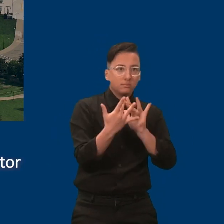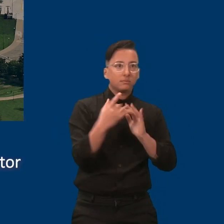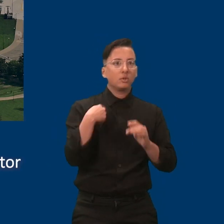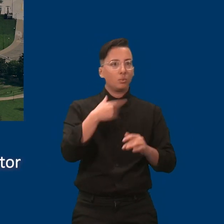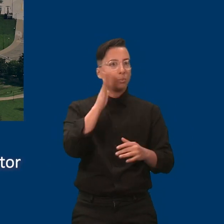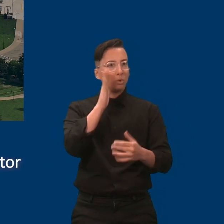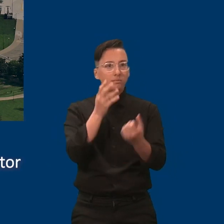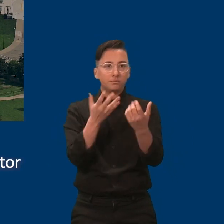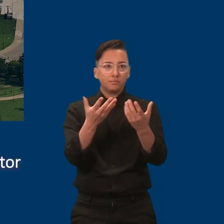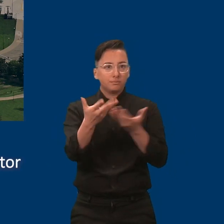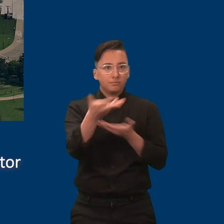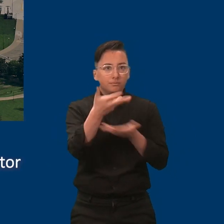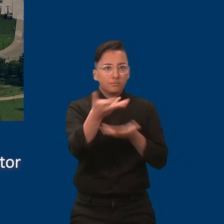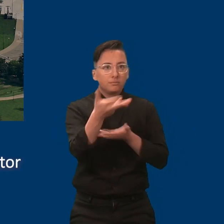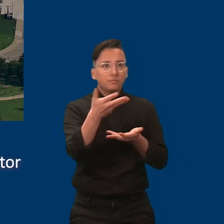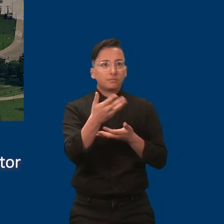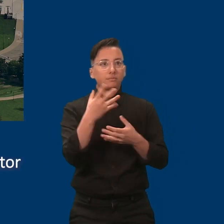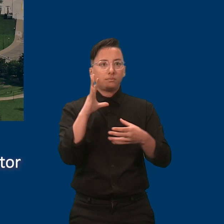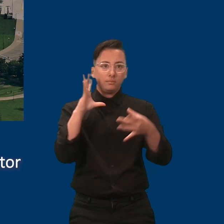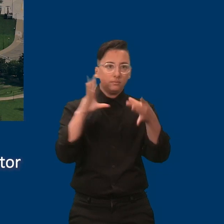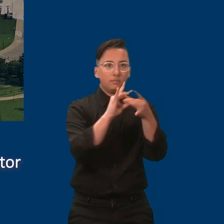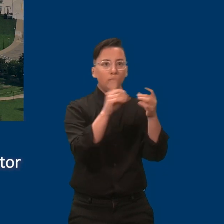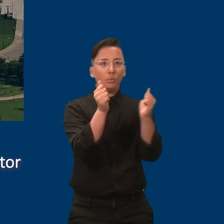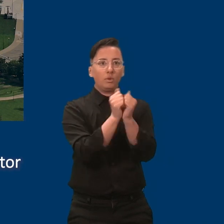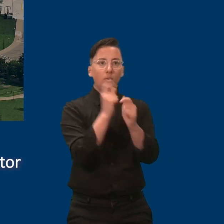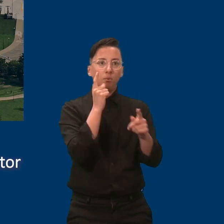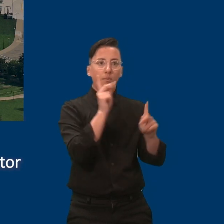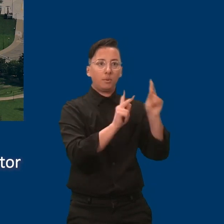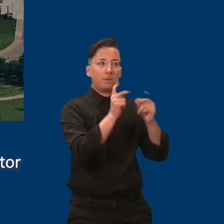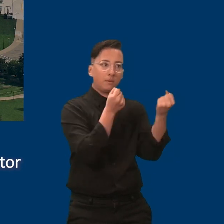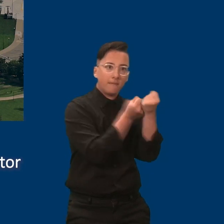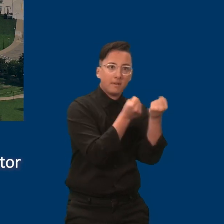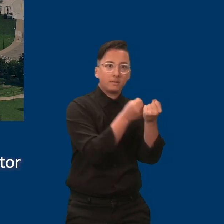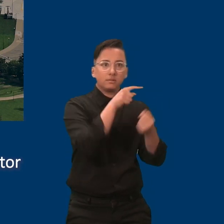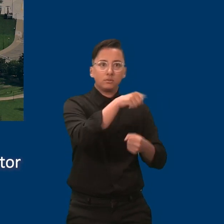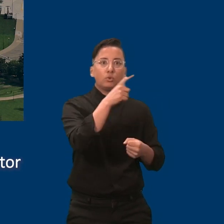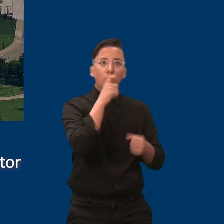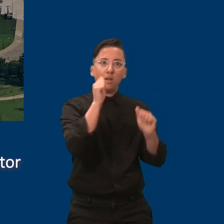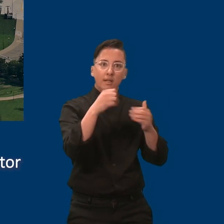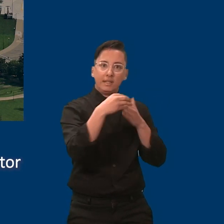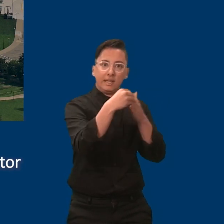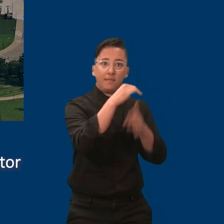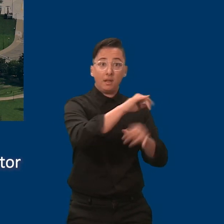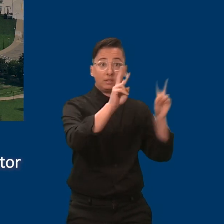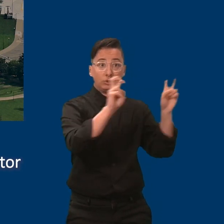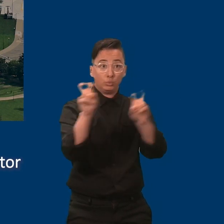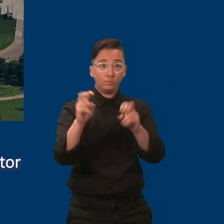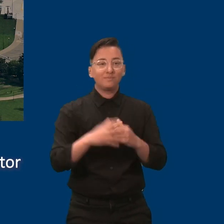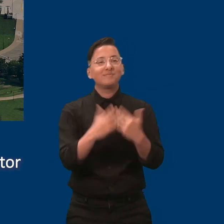and connect you to the advocates who are leading the charge. Thank you, everyone who is here today,